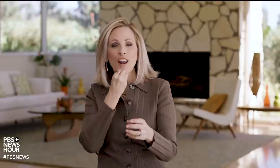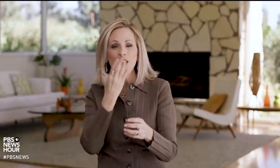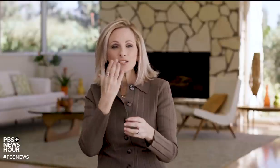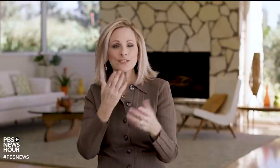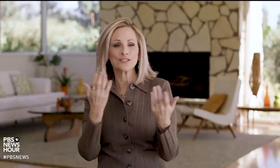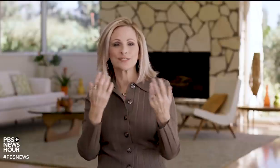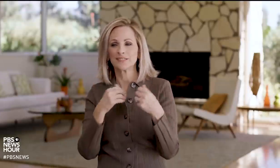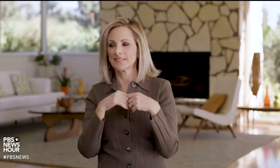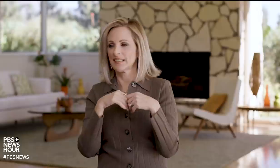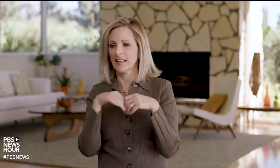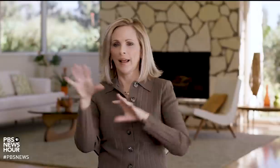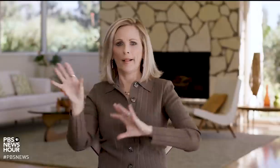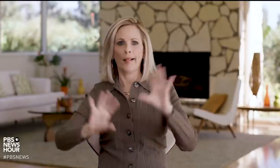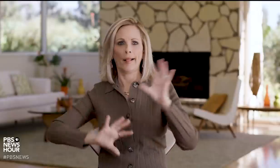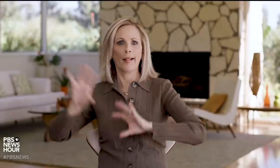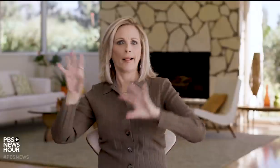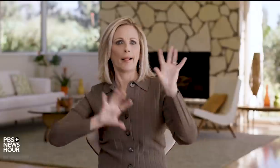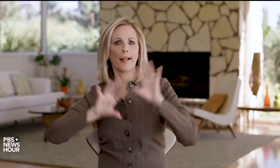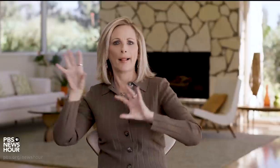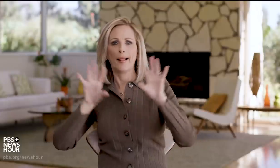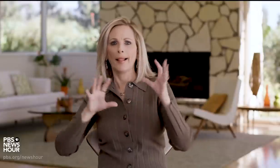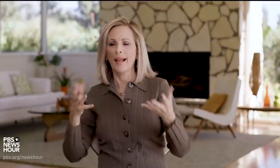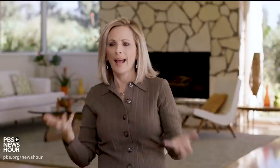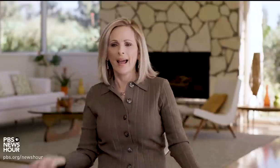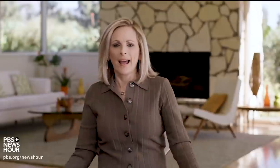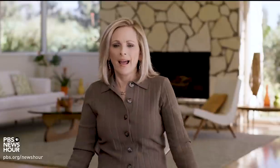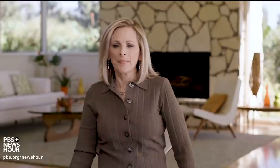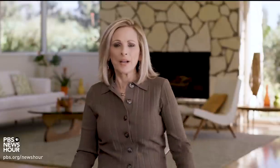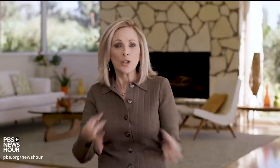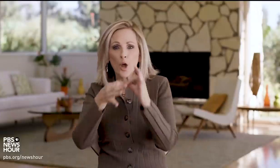myself in conversations whether there was at lunch or just talking between